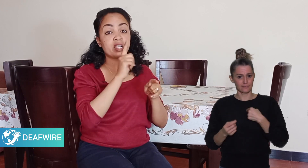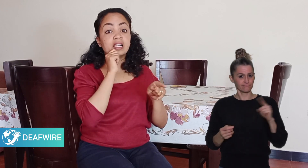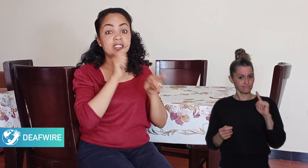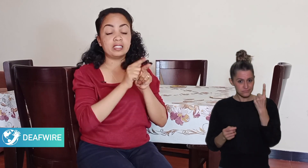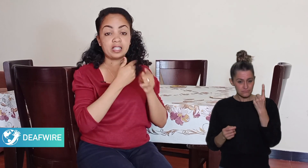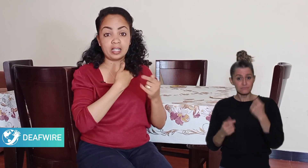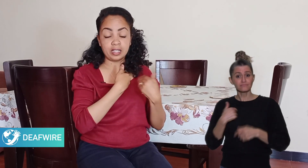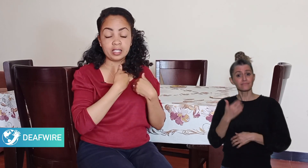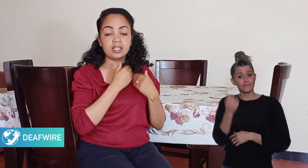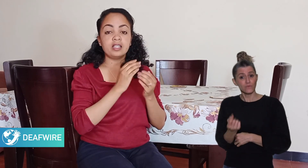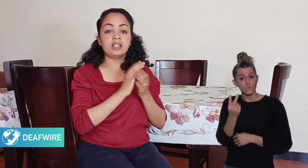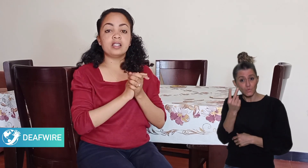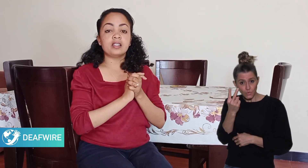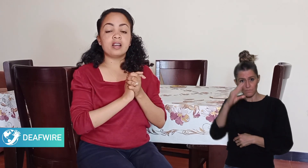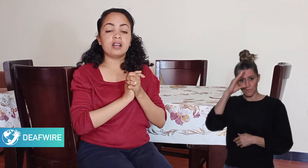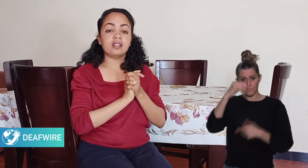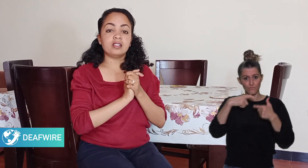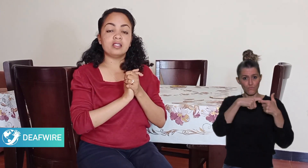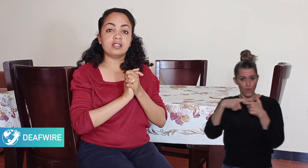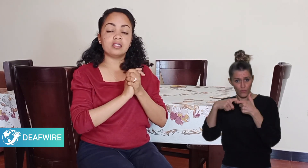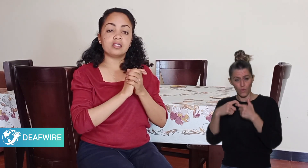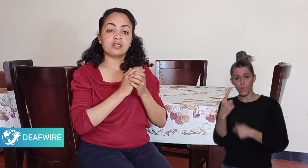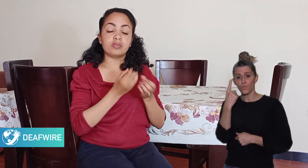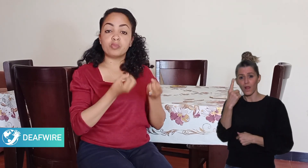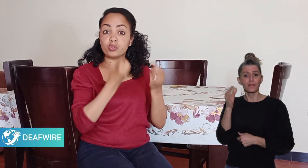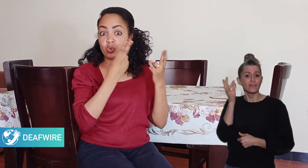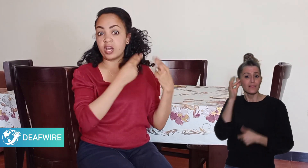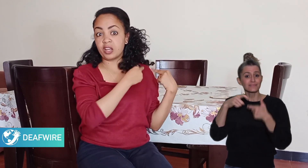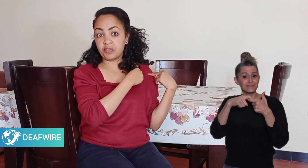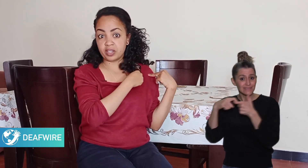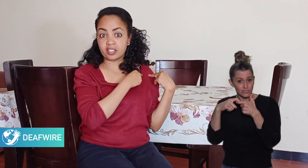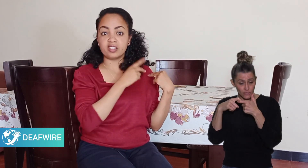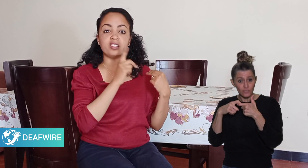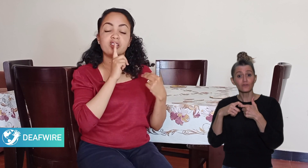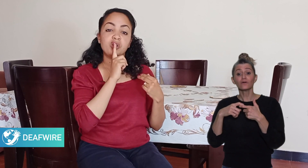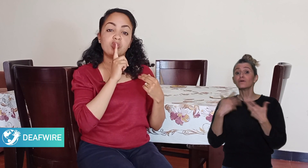in our family. I have two brothers and one sister.